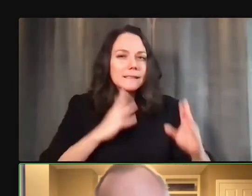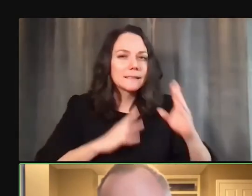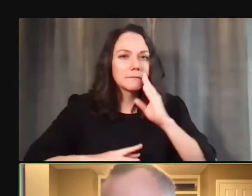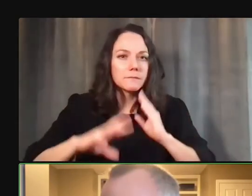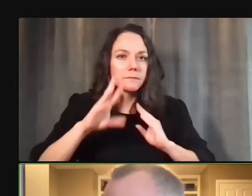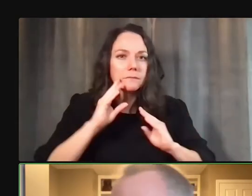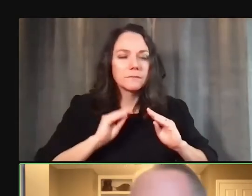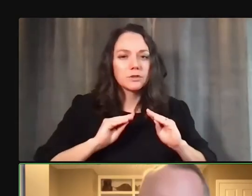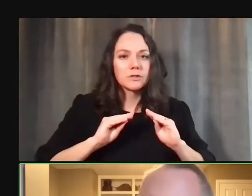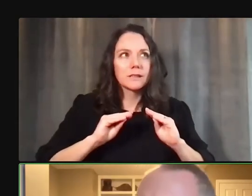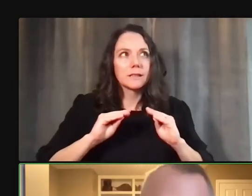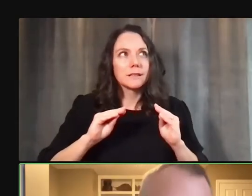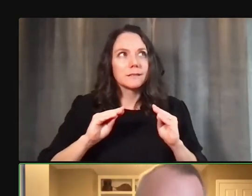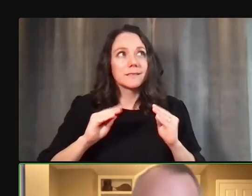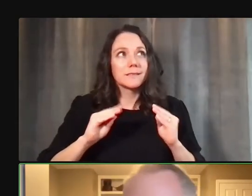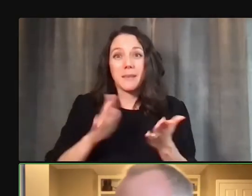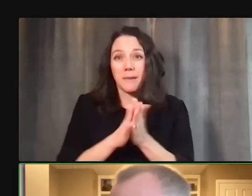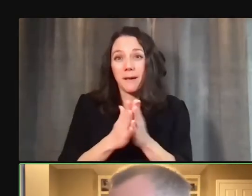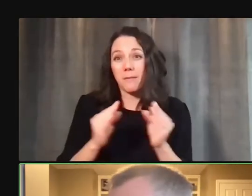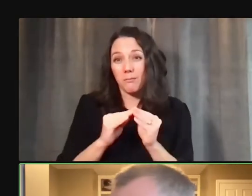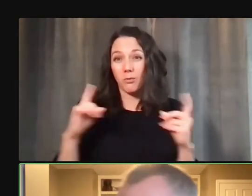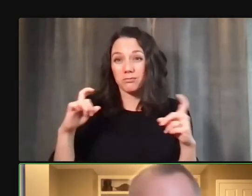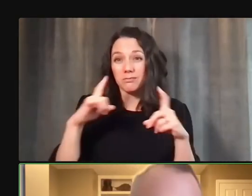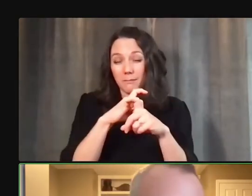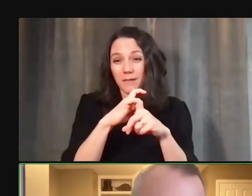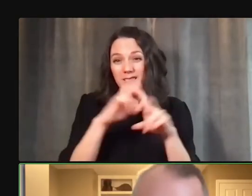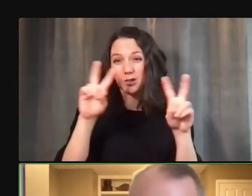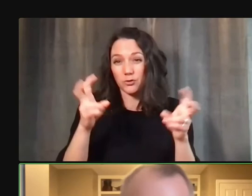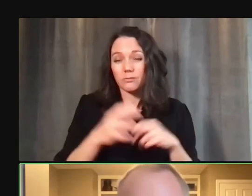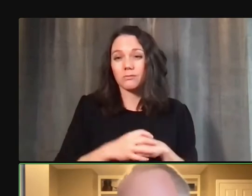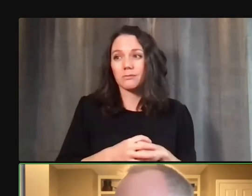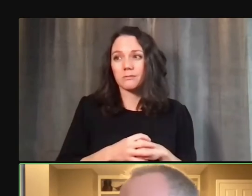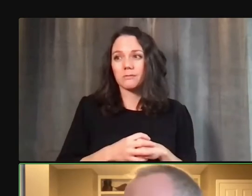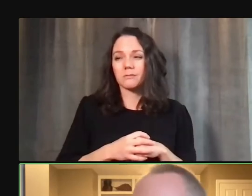complex issues like climate change or systemic racism.